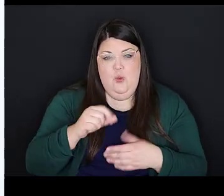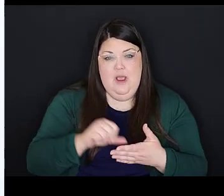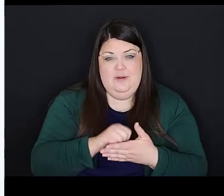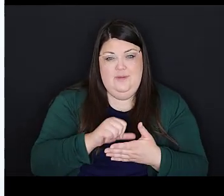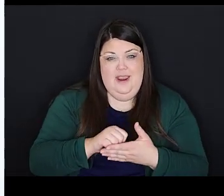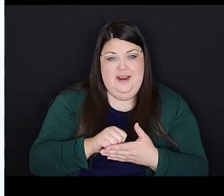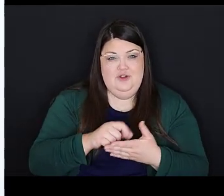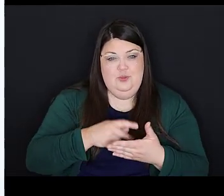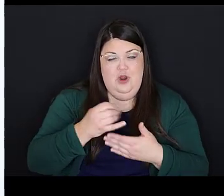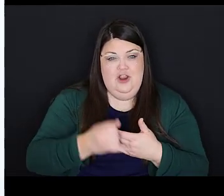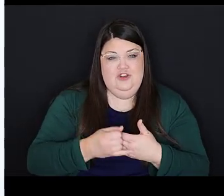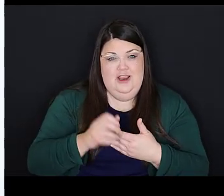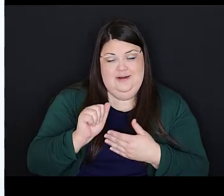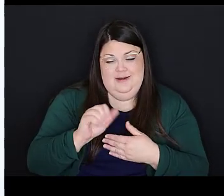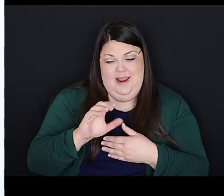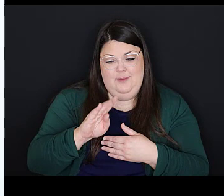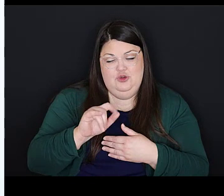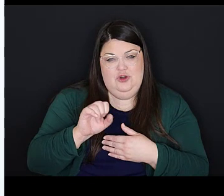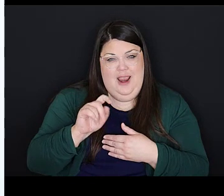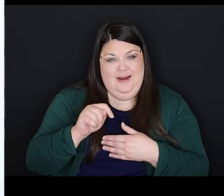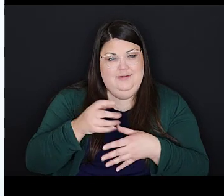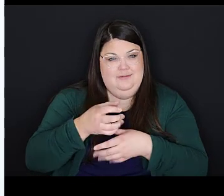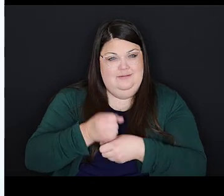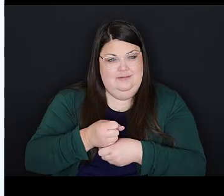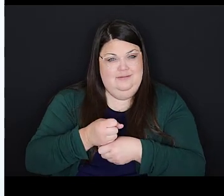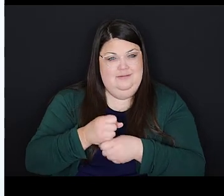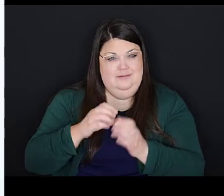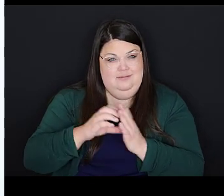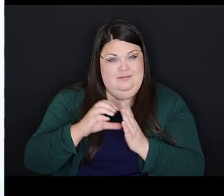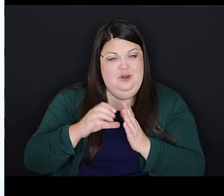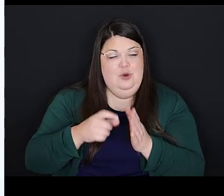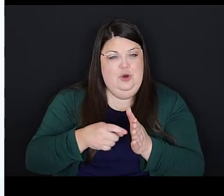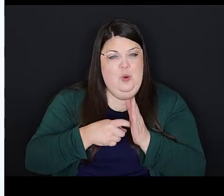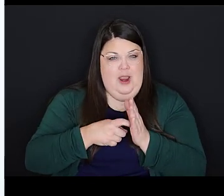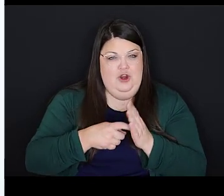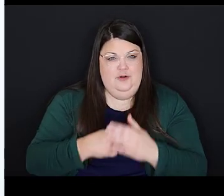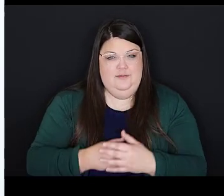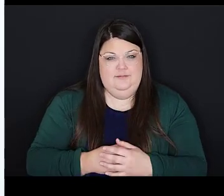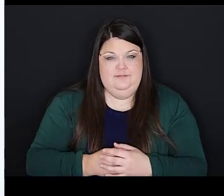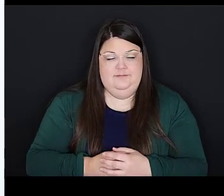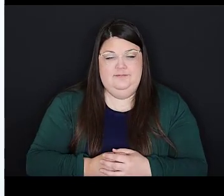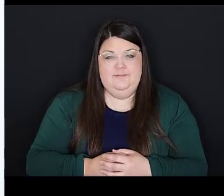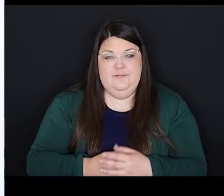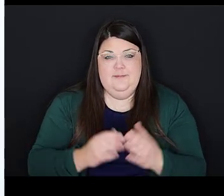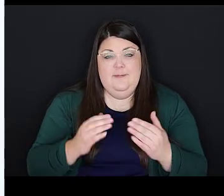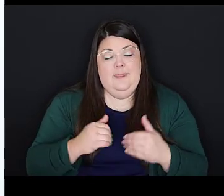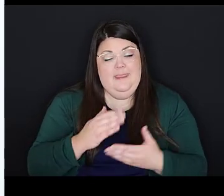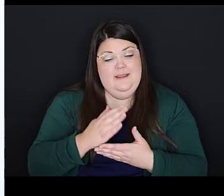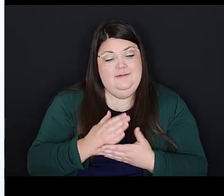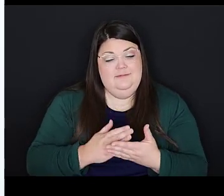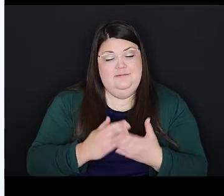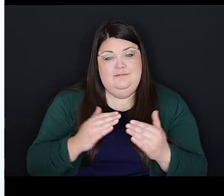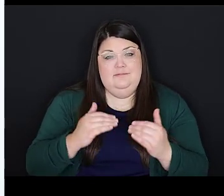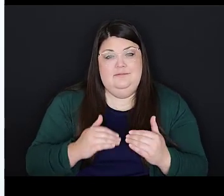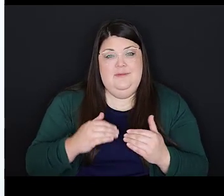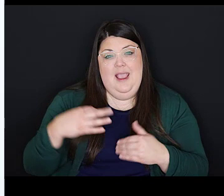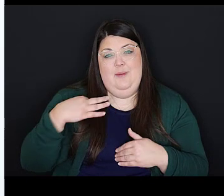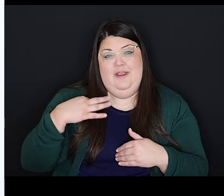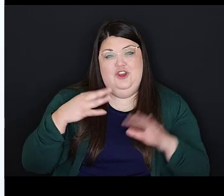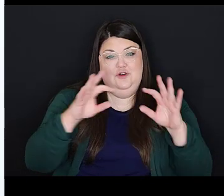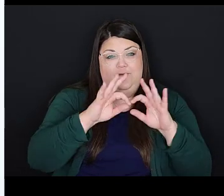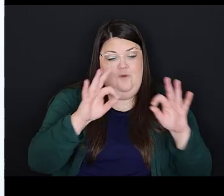abstract is required with the application. The next section is the Application Forms.